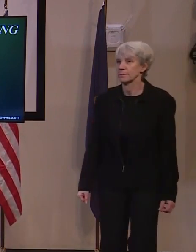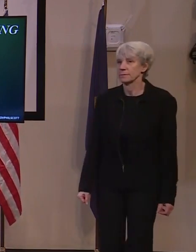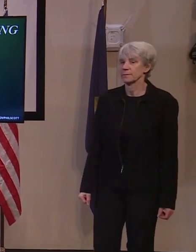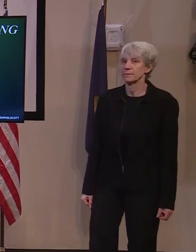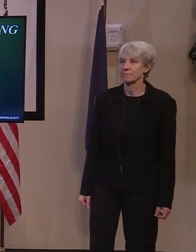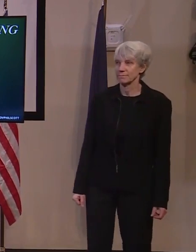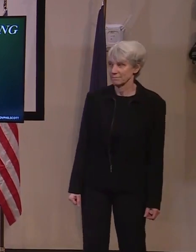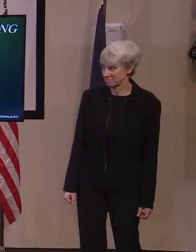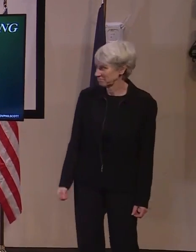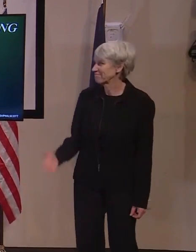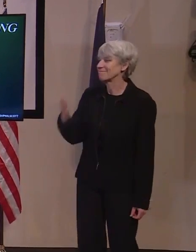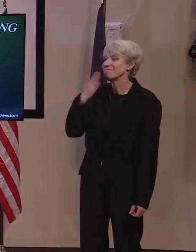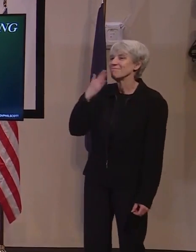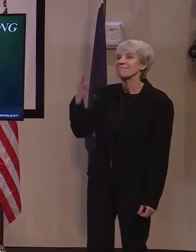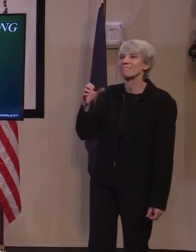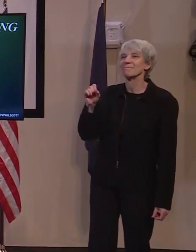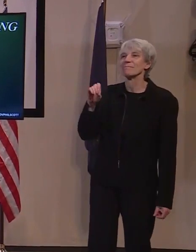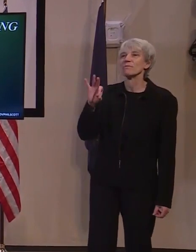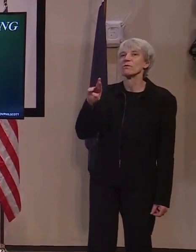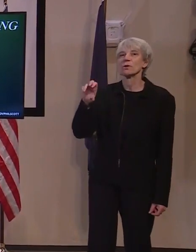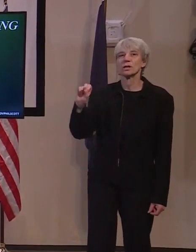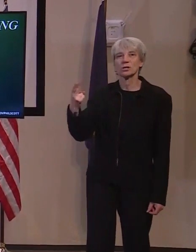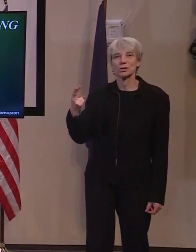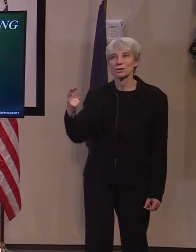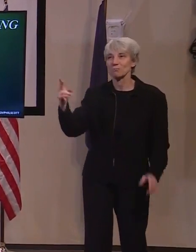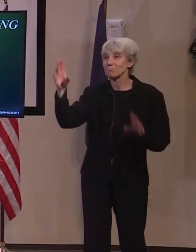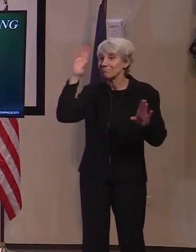Thank you, secretary French. Good afternoon, everyone. I'll start off